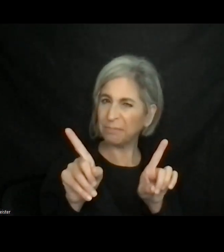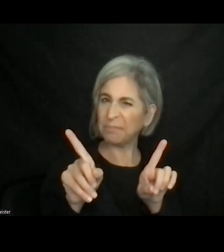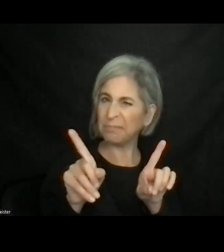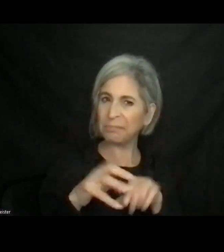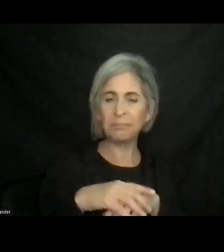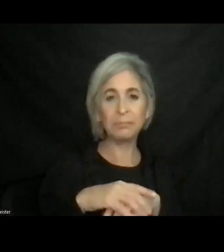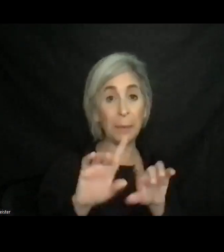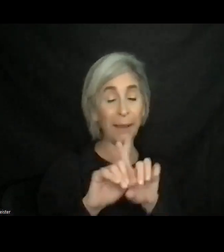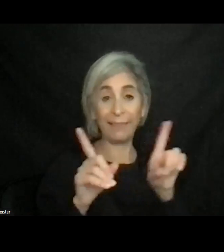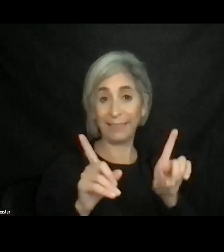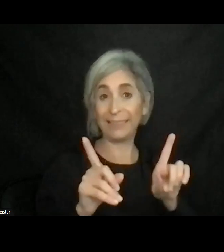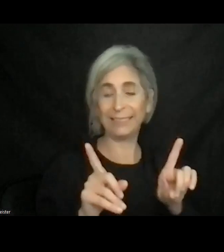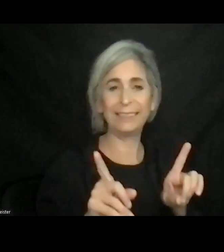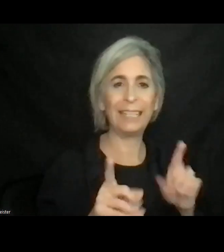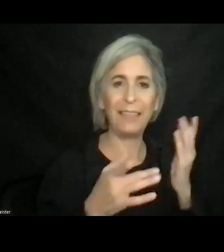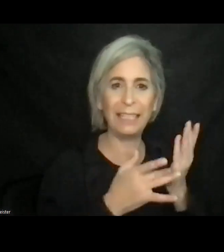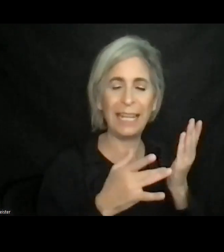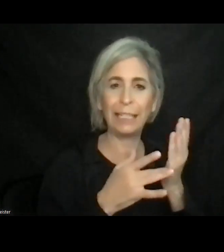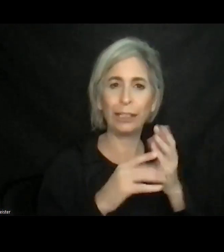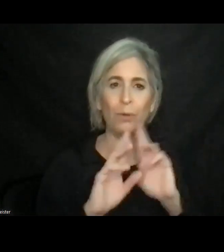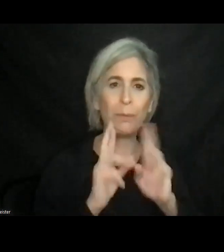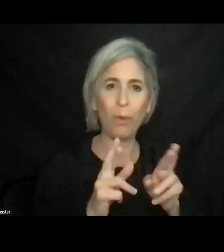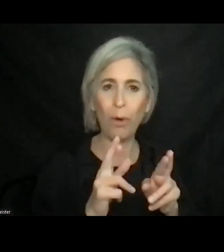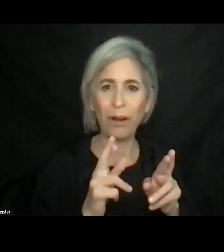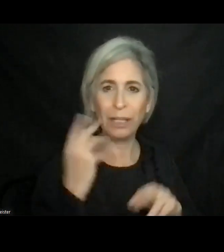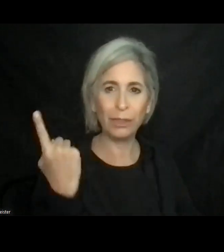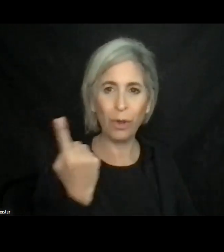But the technical report is just an example.